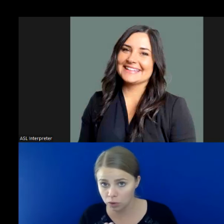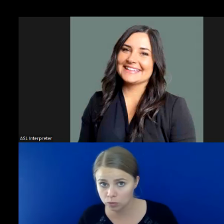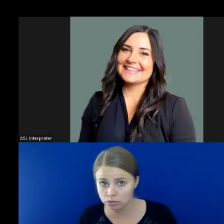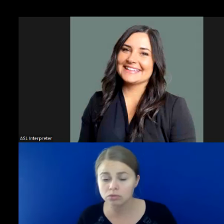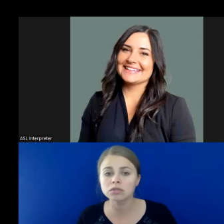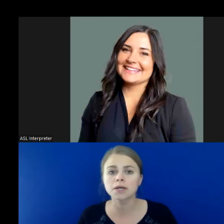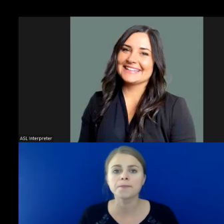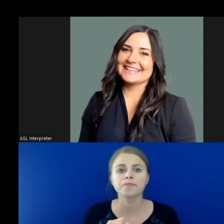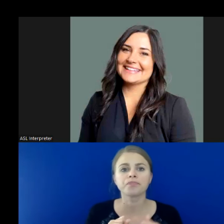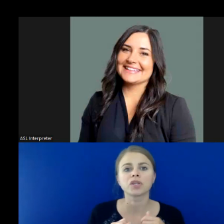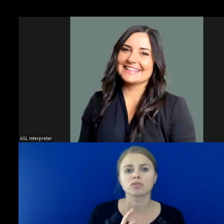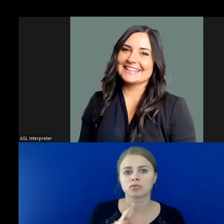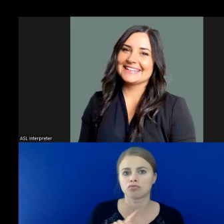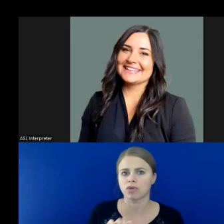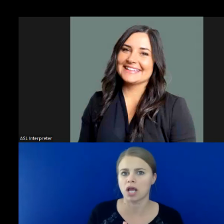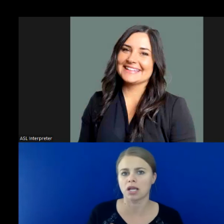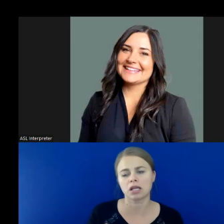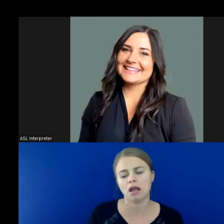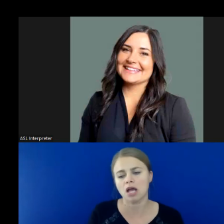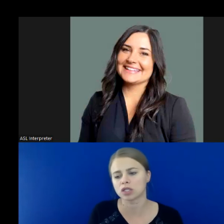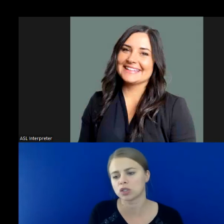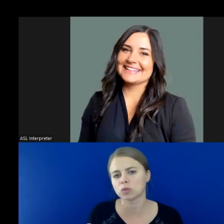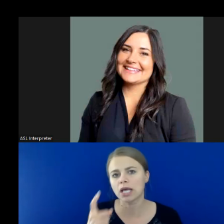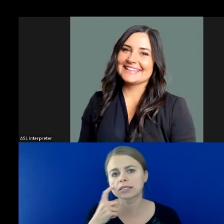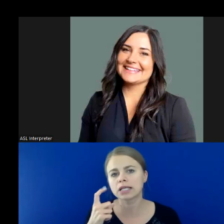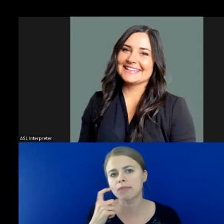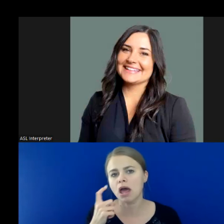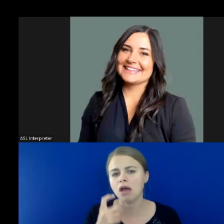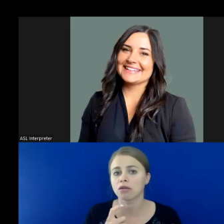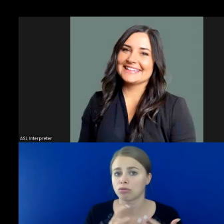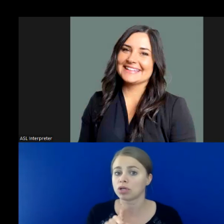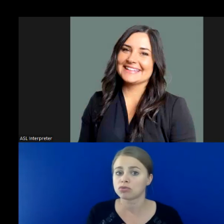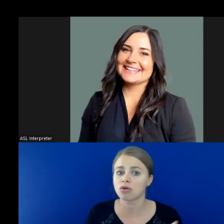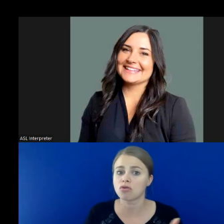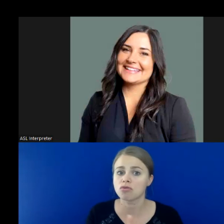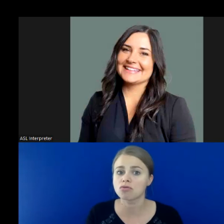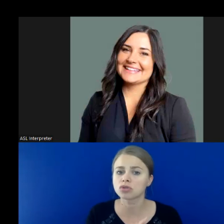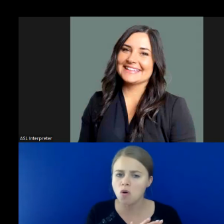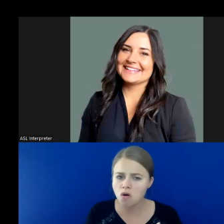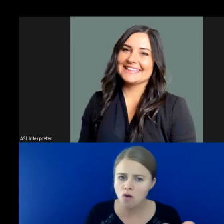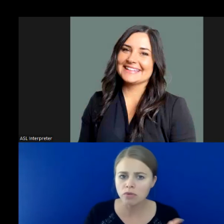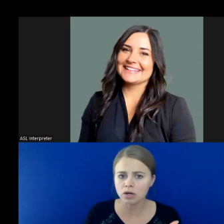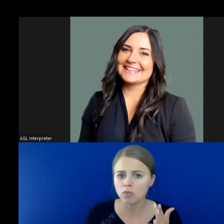And then, the rating, as you might suspect, for the third EEAAP is 3 stars. It had all the required elements.